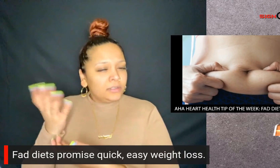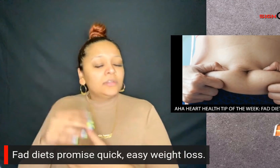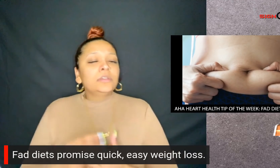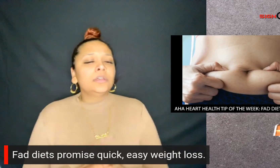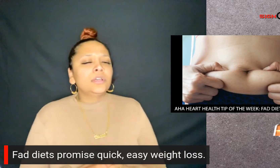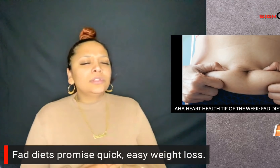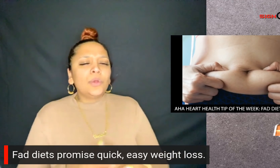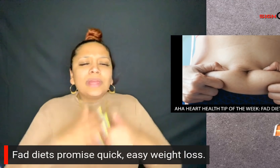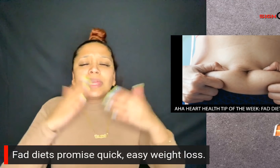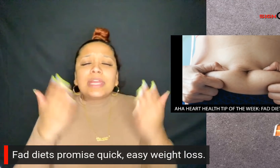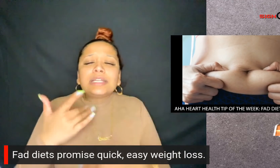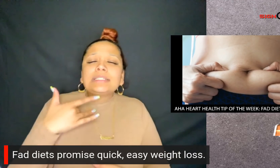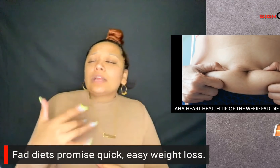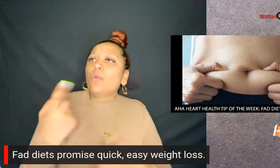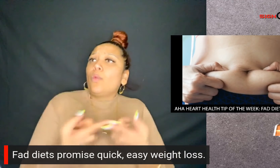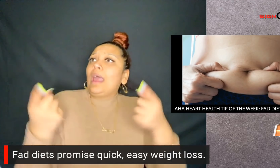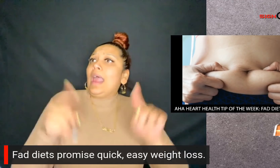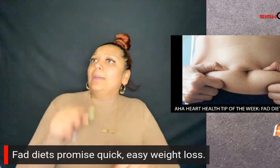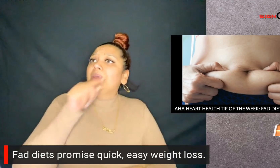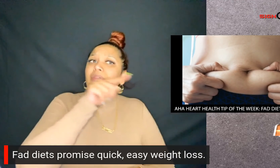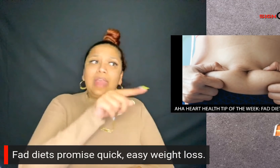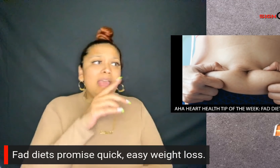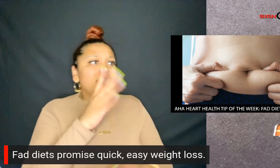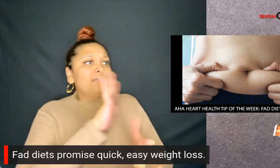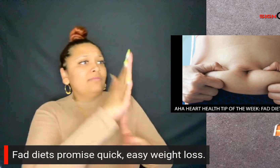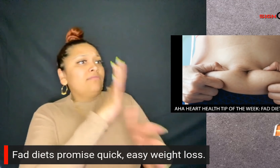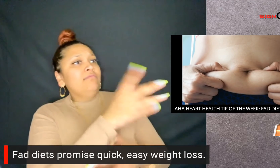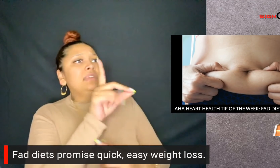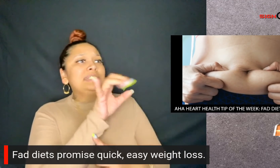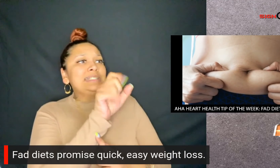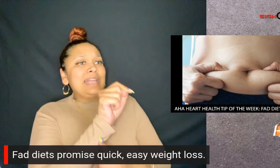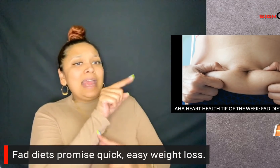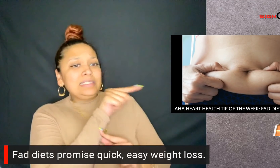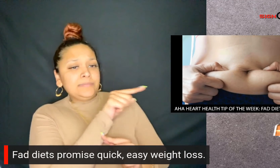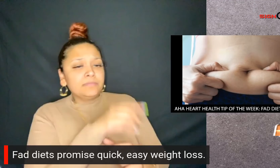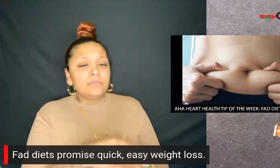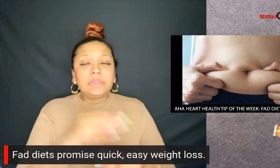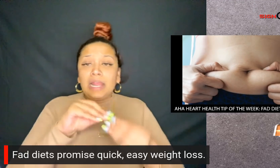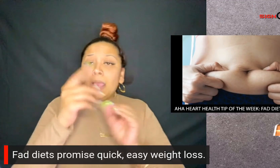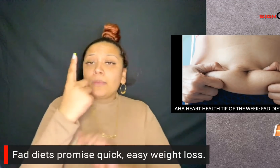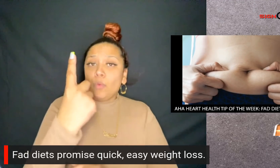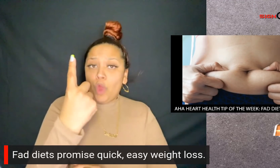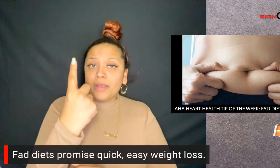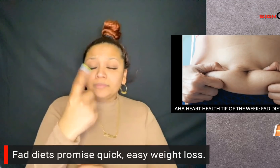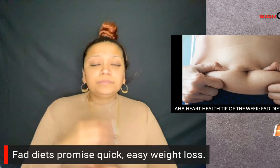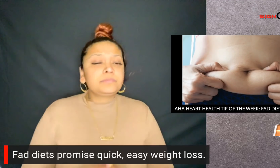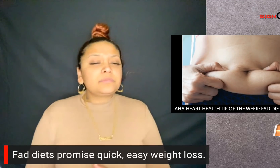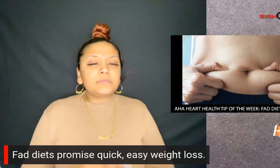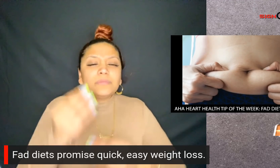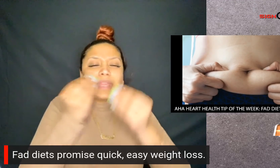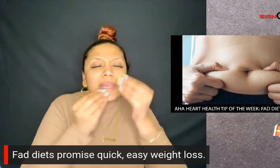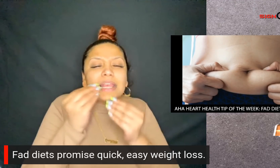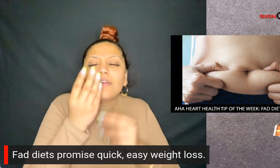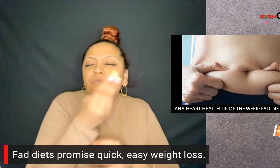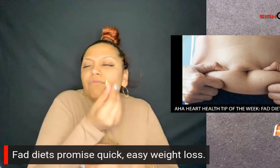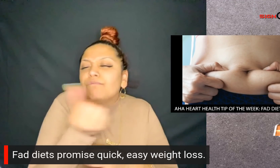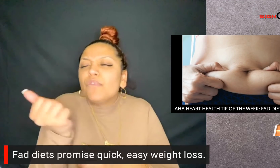the ads tend to use celebrities as endorsements spokespeople and here's what tends to happen